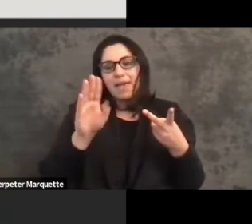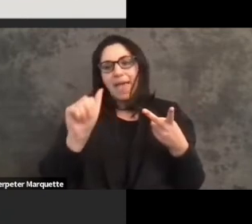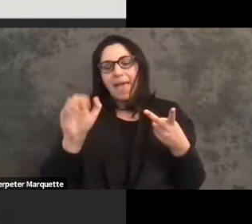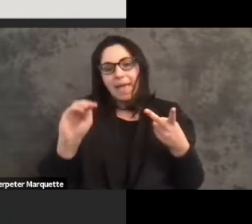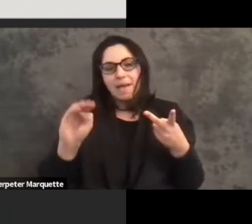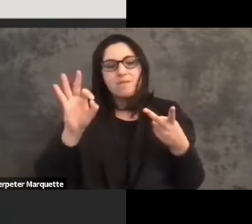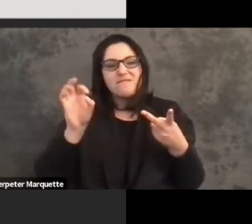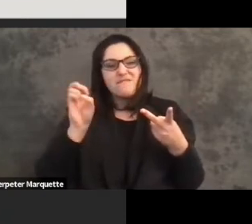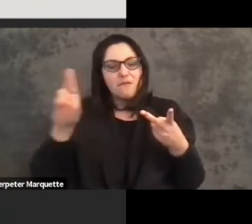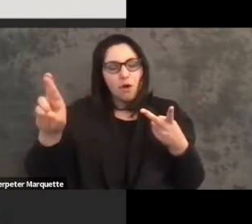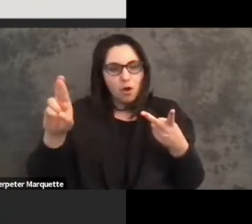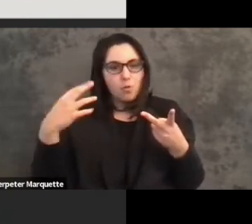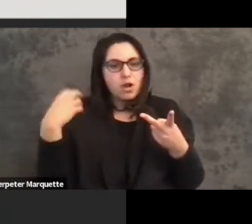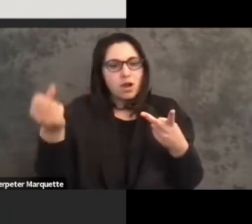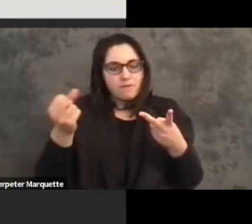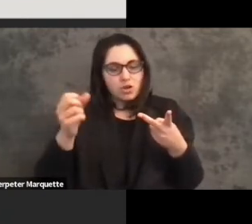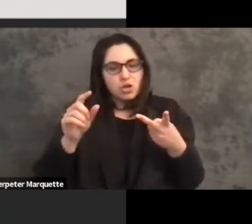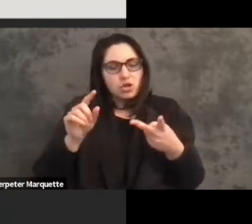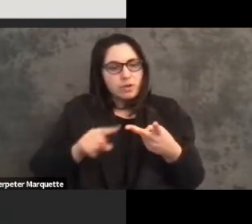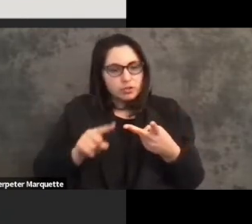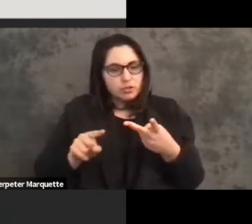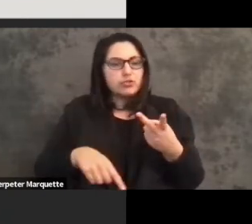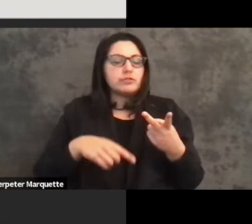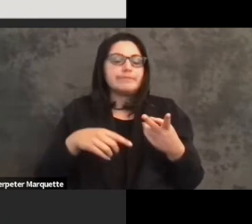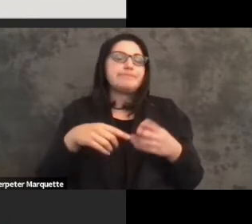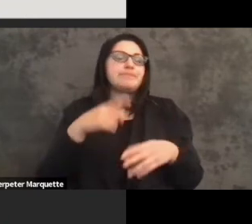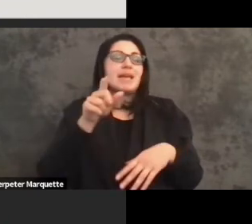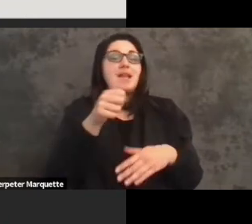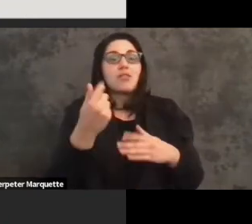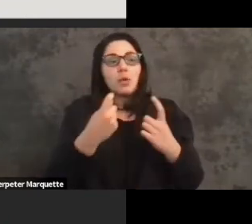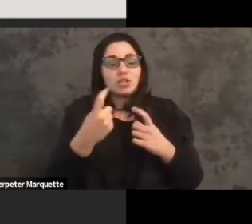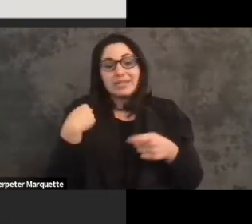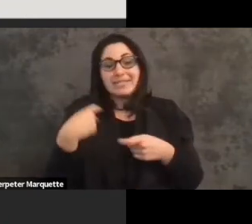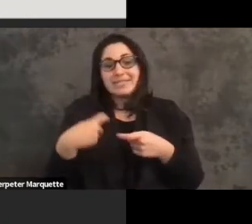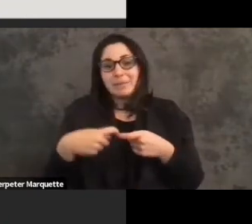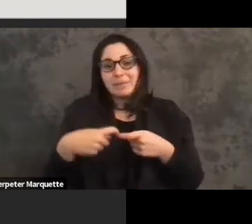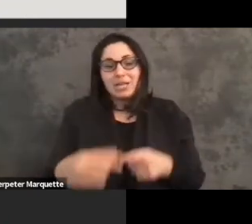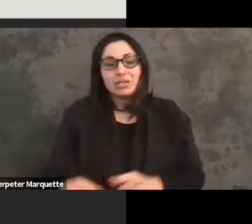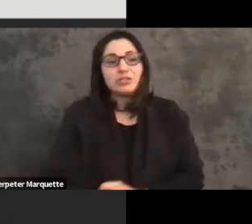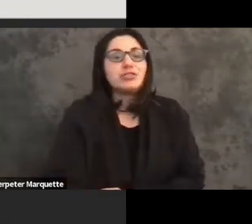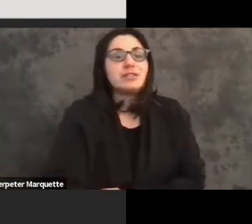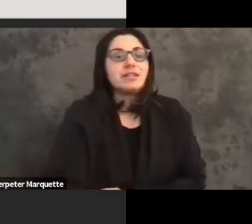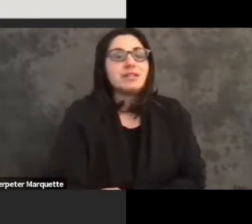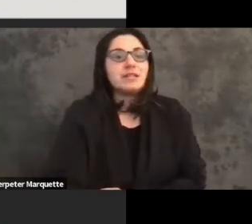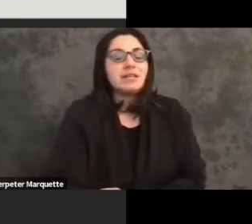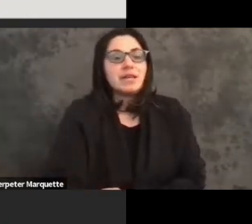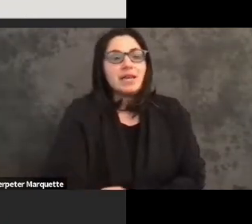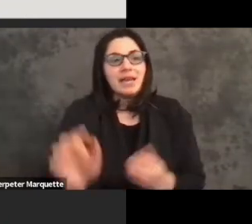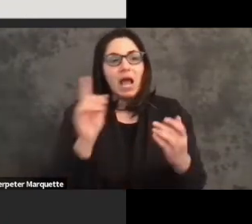that Dr. Peluso referenced one is the NIH RECOVER study and one is the amfAR COVID HIV